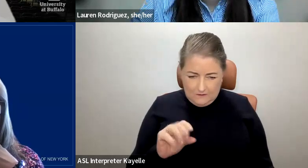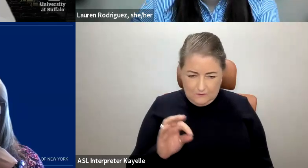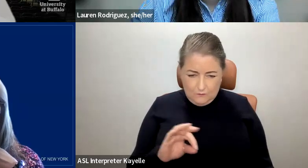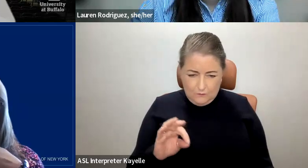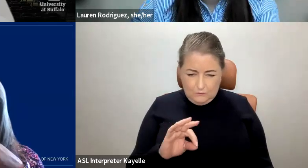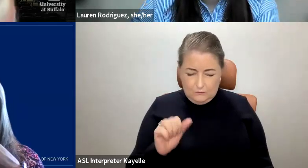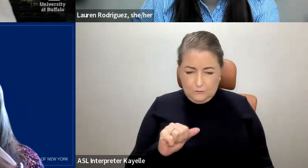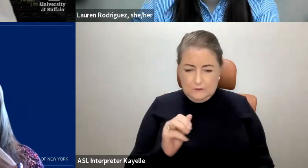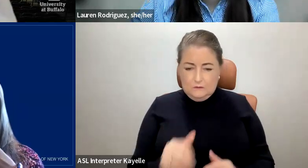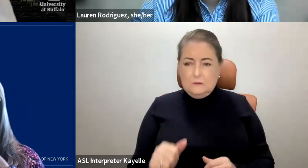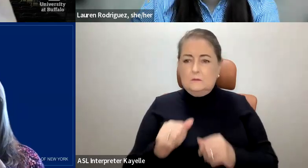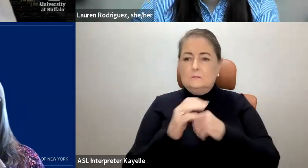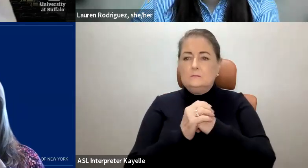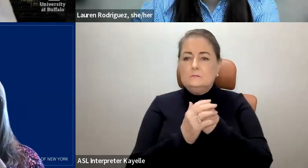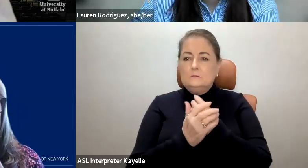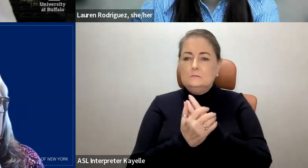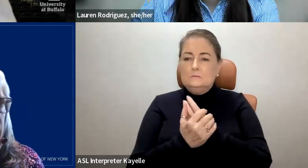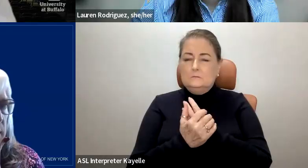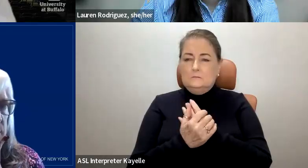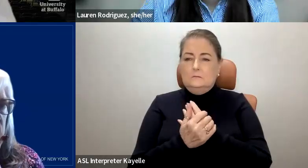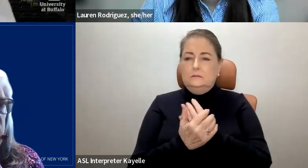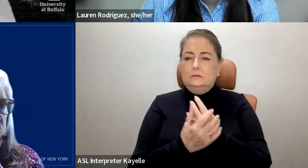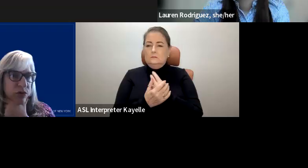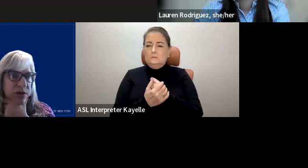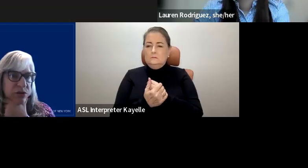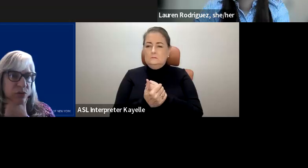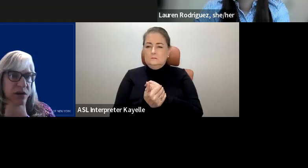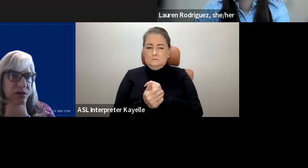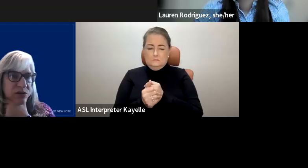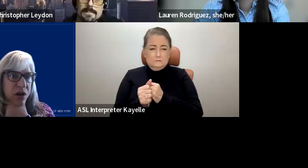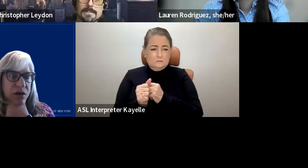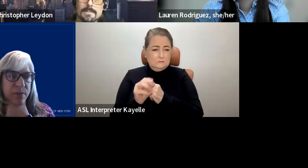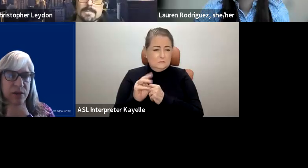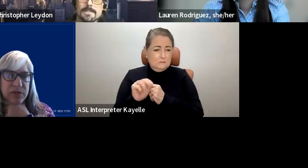skills? Mark or Lauren, do you want to talk about this?